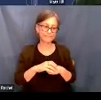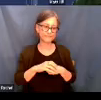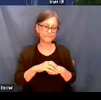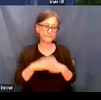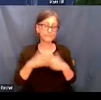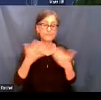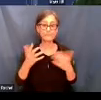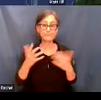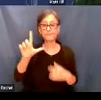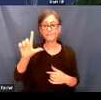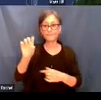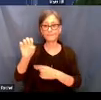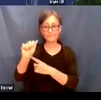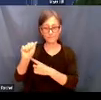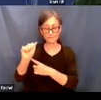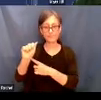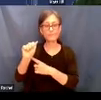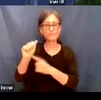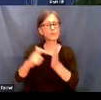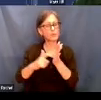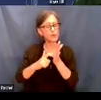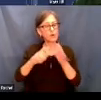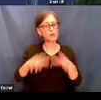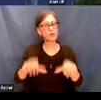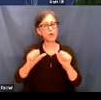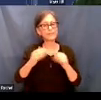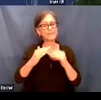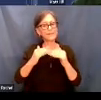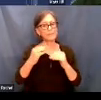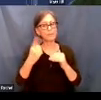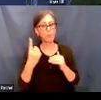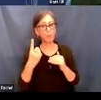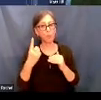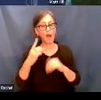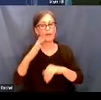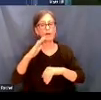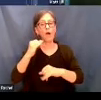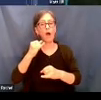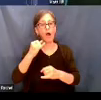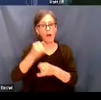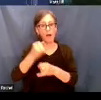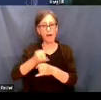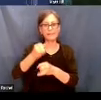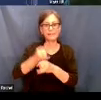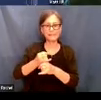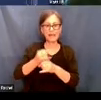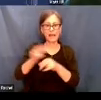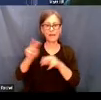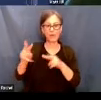So, LEAs are required to conduct at least one on-site monitoring visit during the school year.